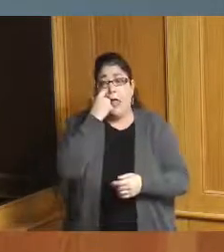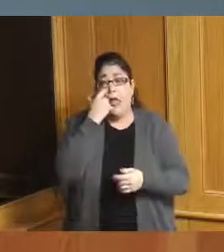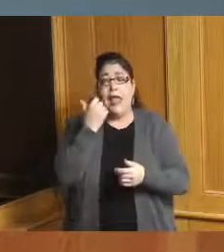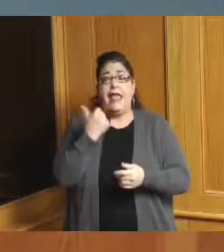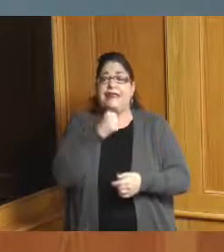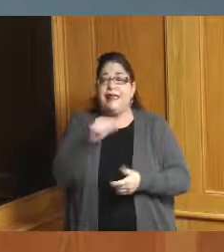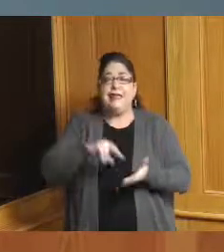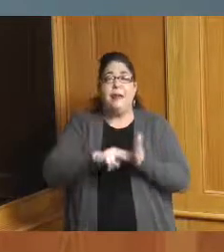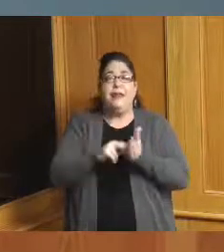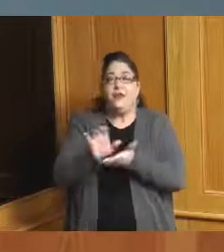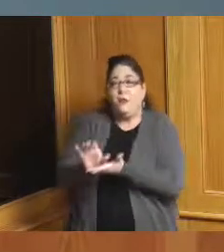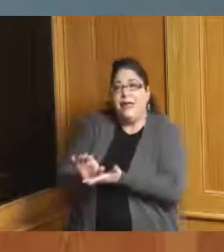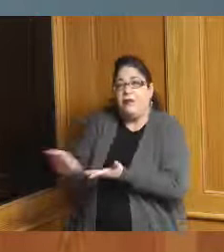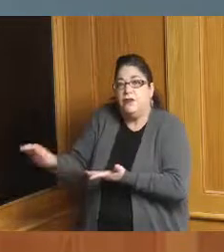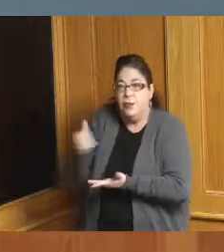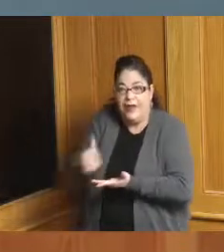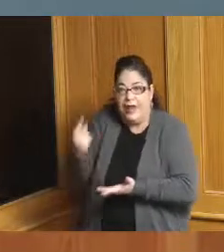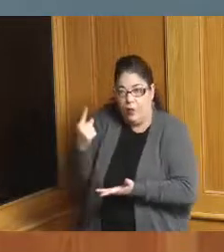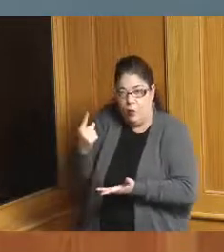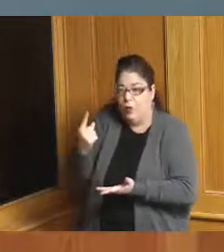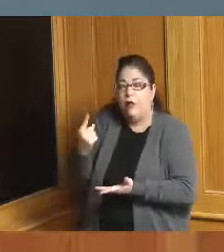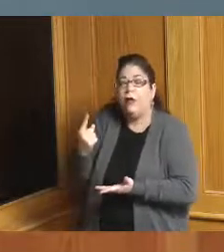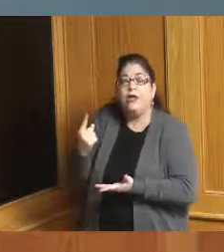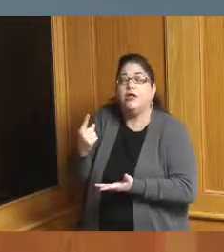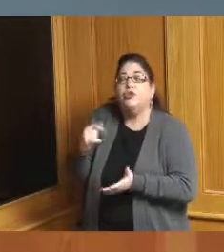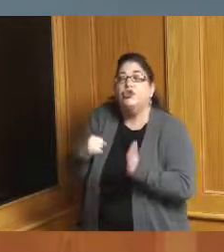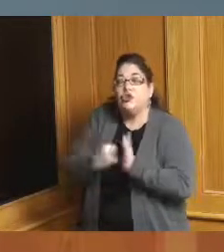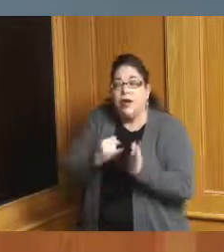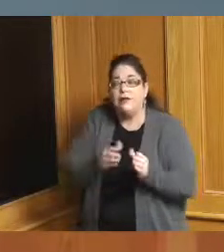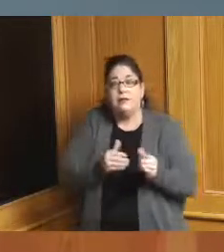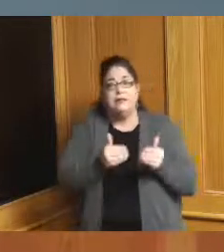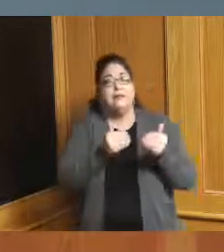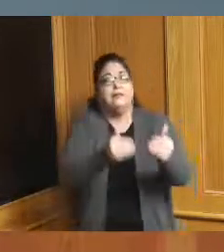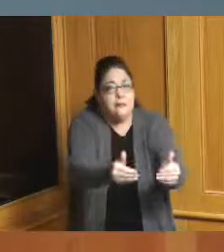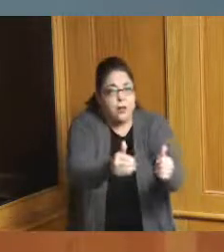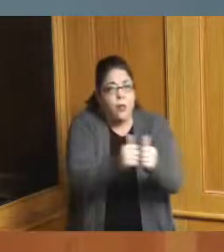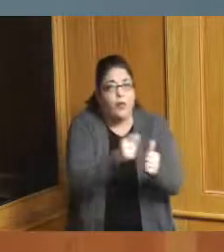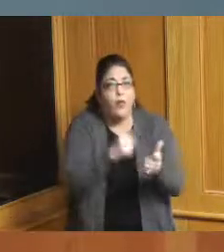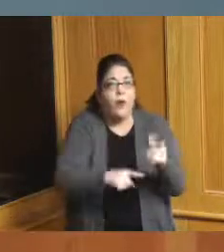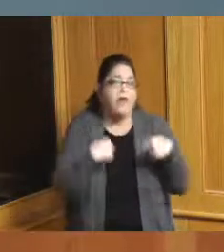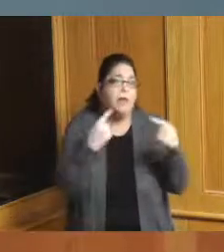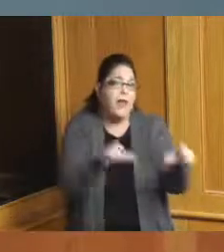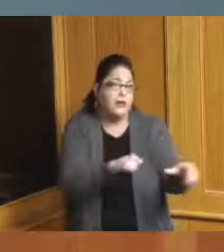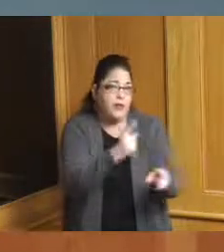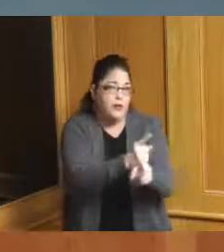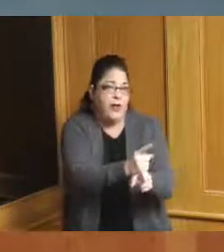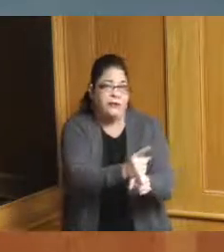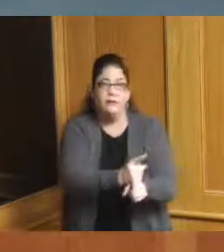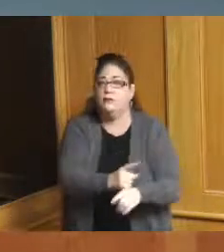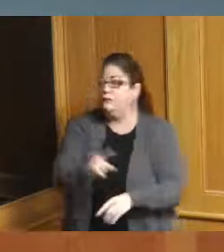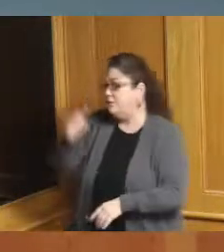exclude anybody but just to go down the path and enhance what we've been doing Commissioner house